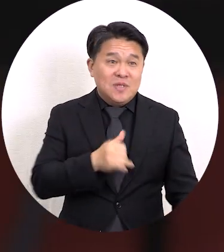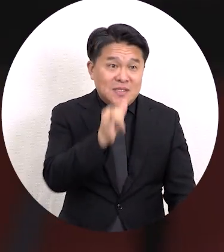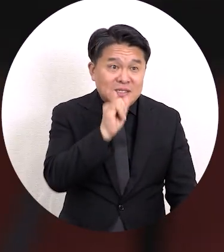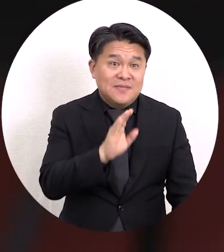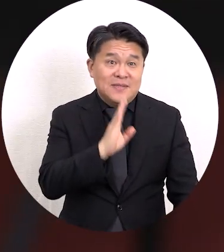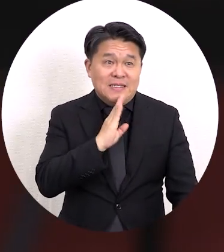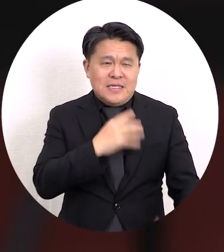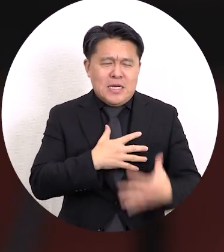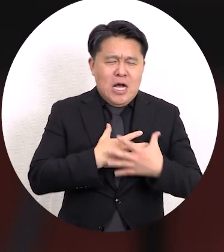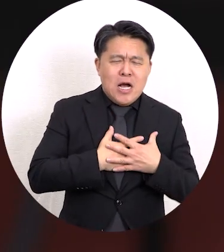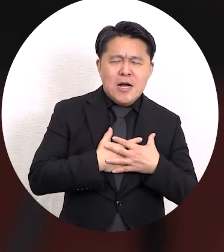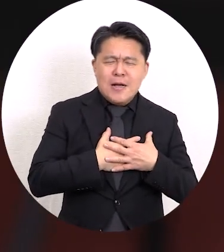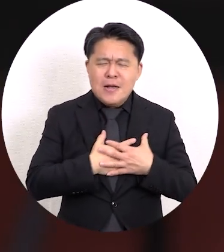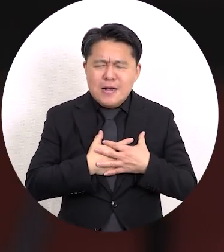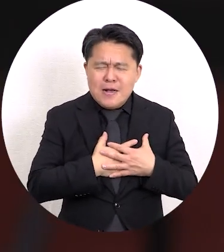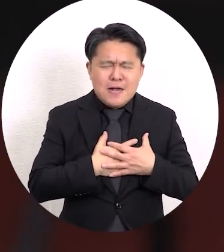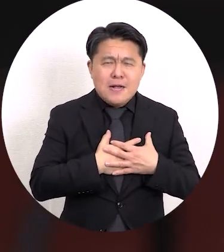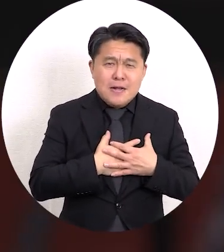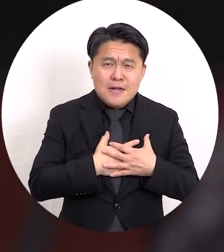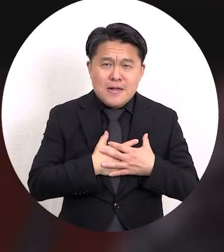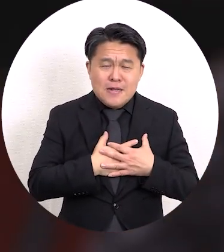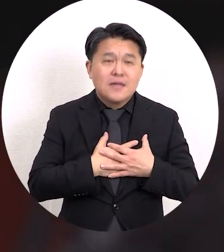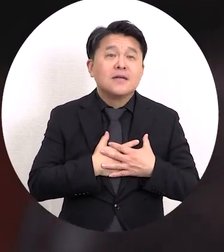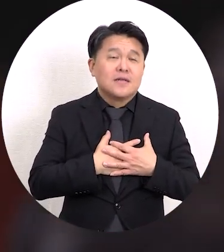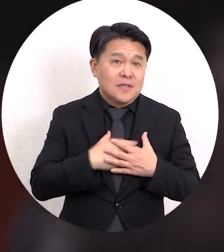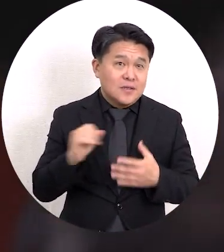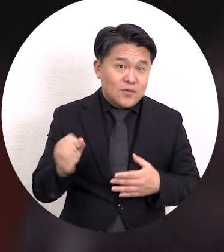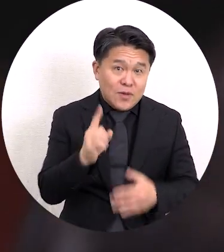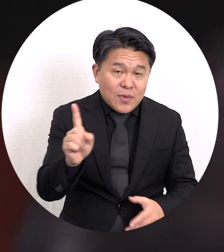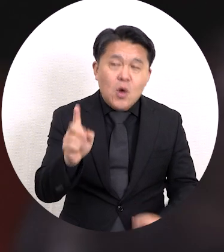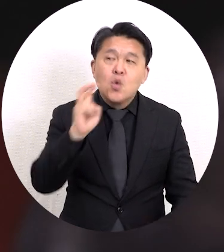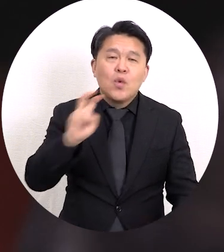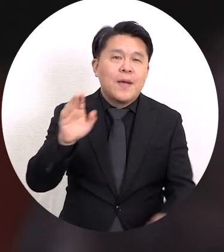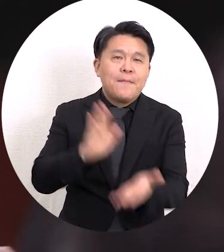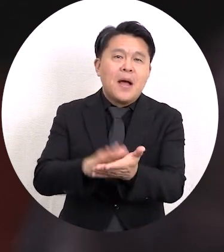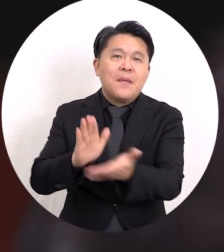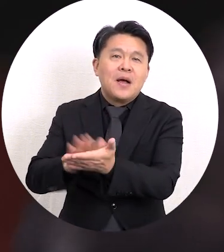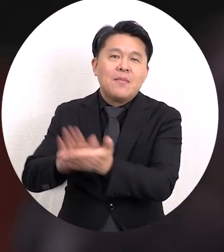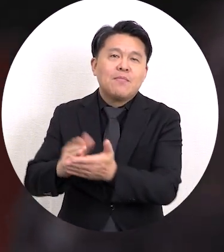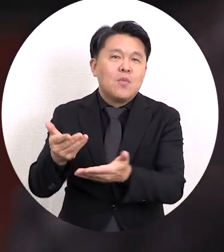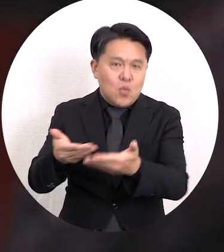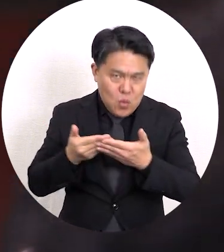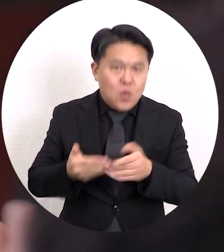in making our hearts feel tight and intense.